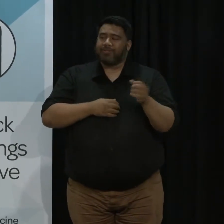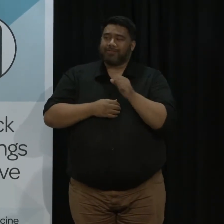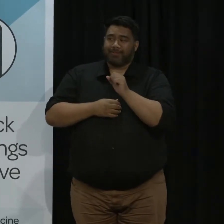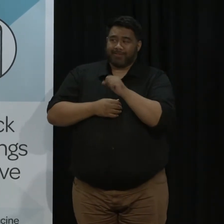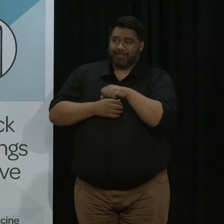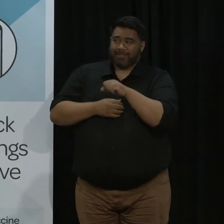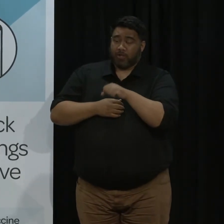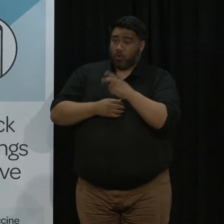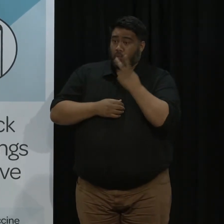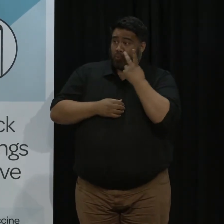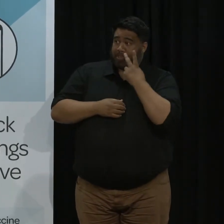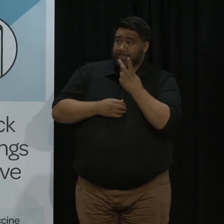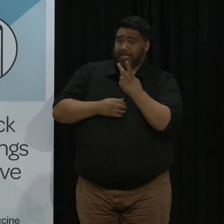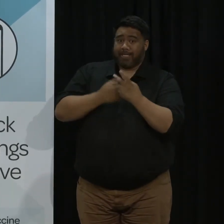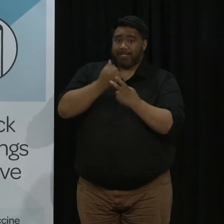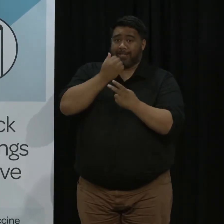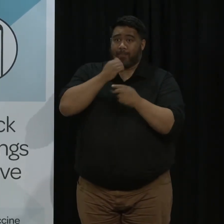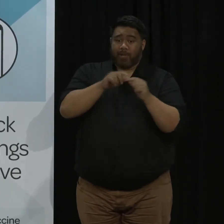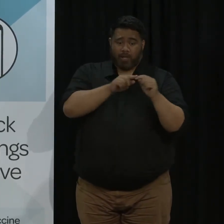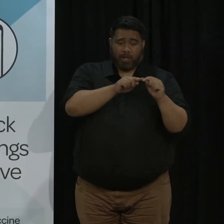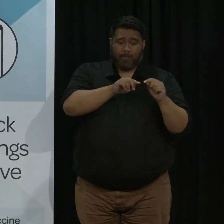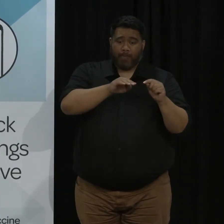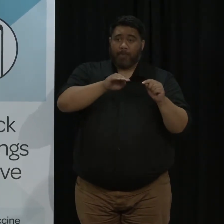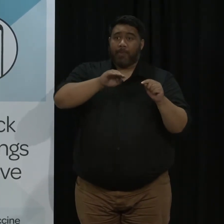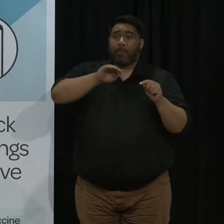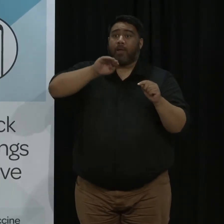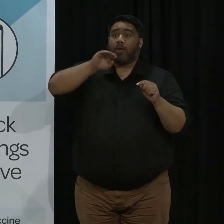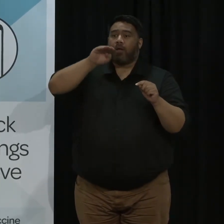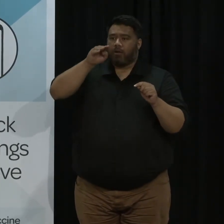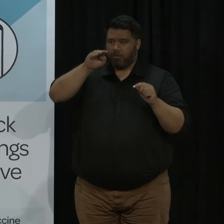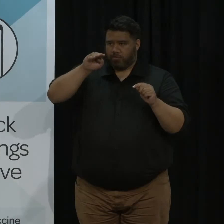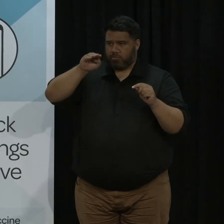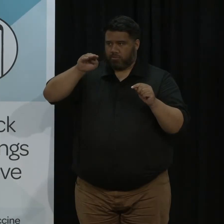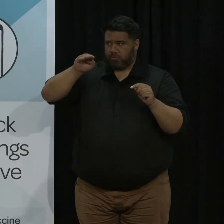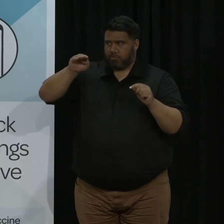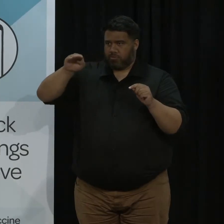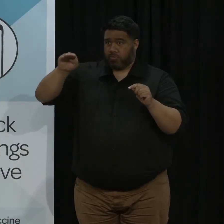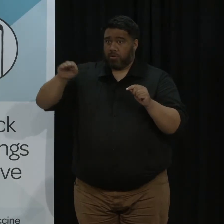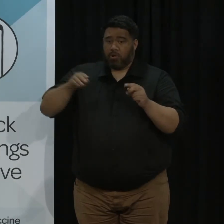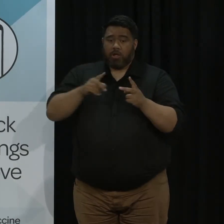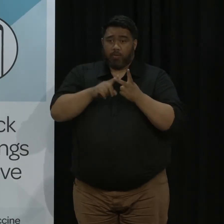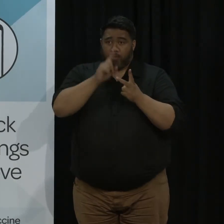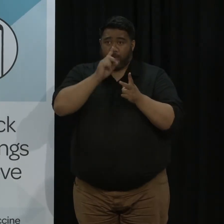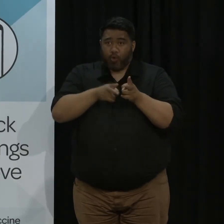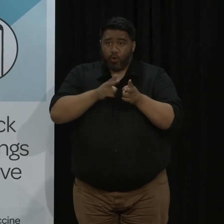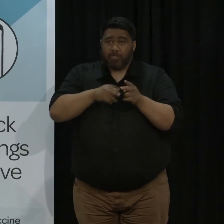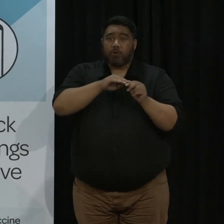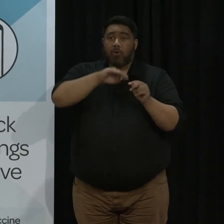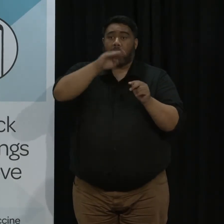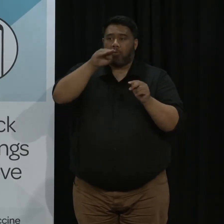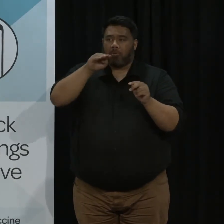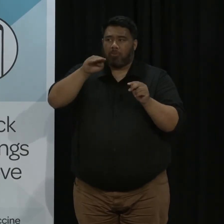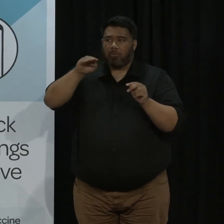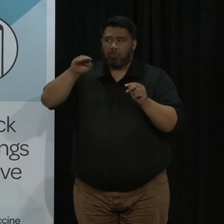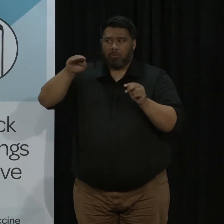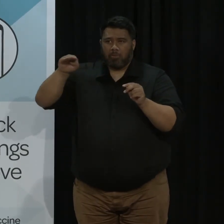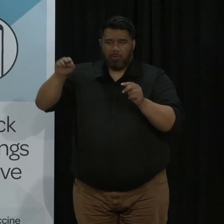Bloomfield, you might like to comment on what we have seen in relation to the Auckland in Auckland.